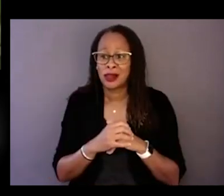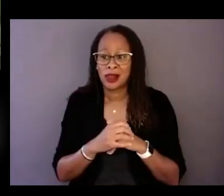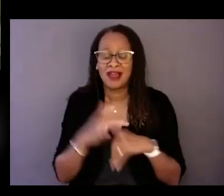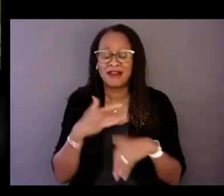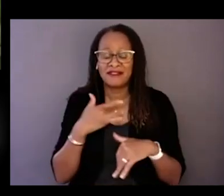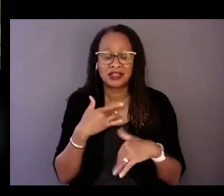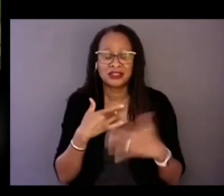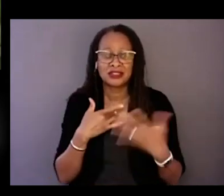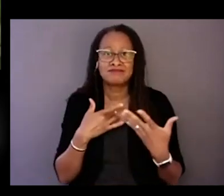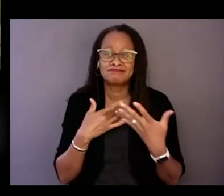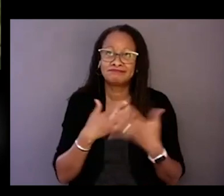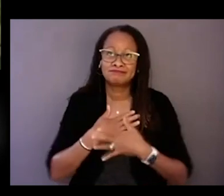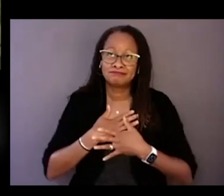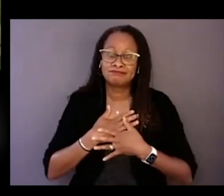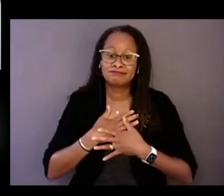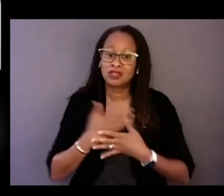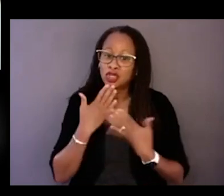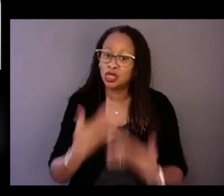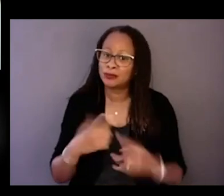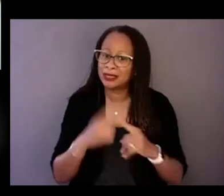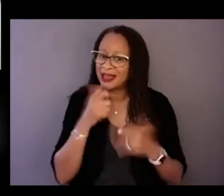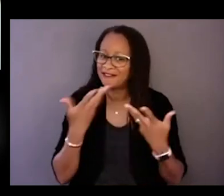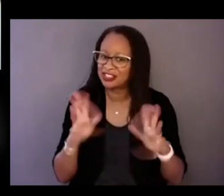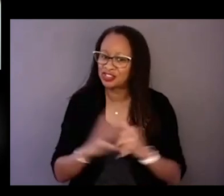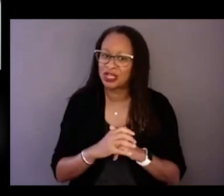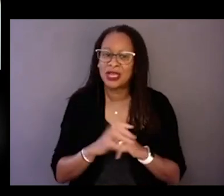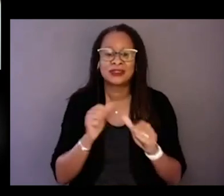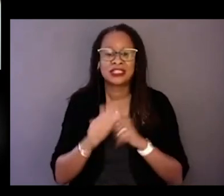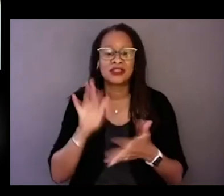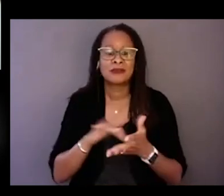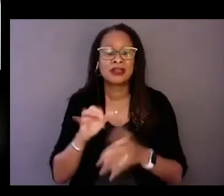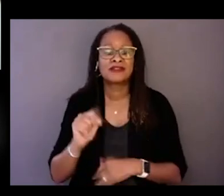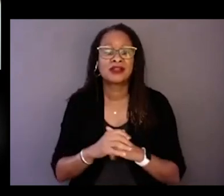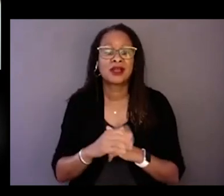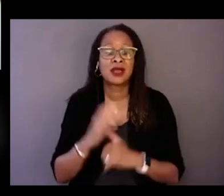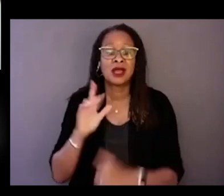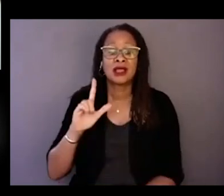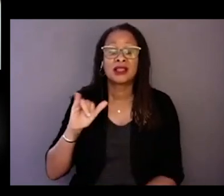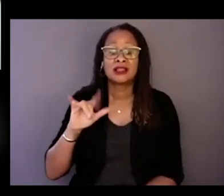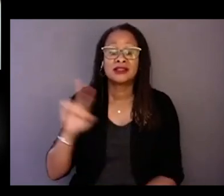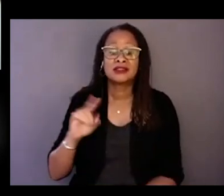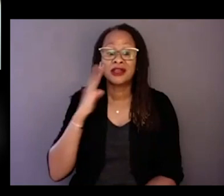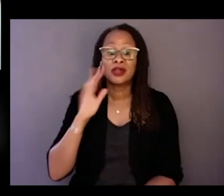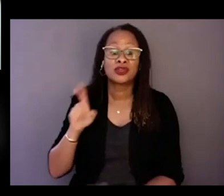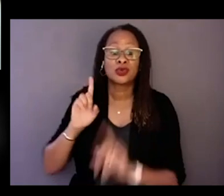but it feels incomplete in a way. Right. We're still in the middle of all this. Liz, I know that you went to the other folks here